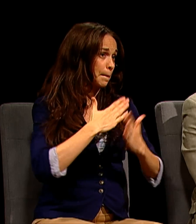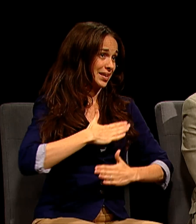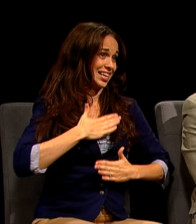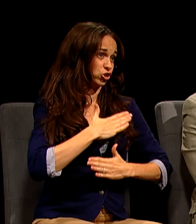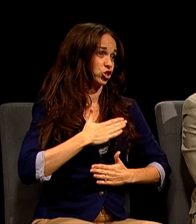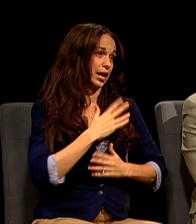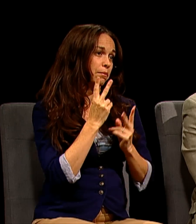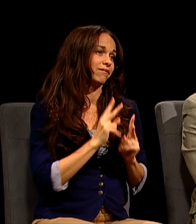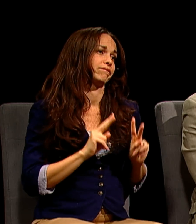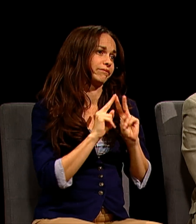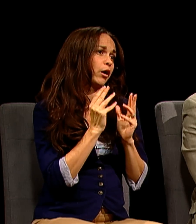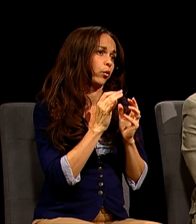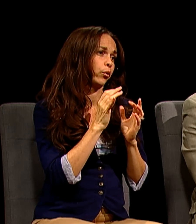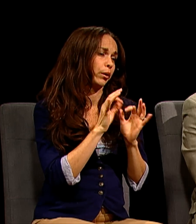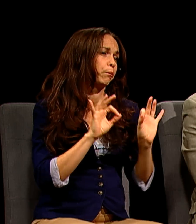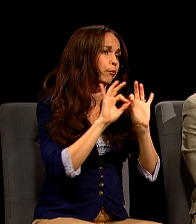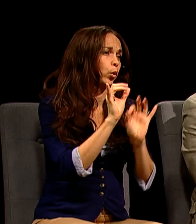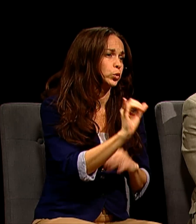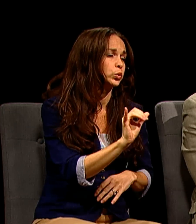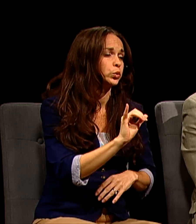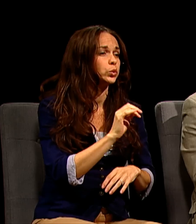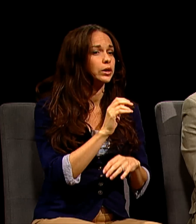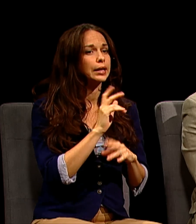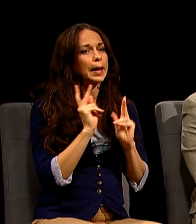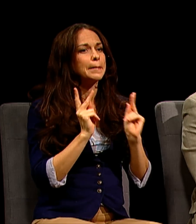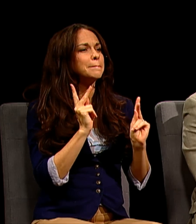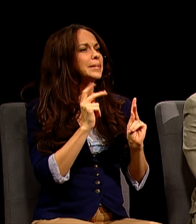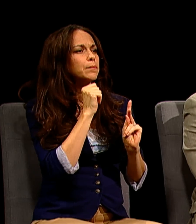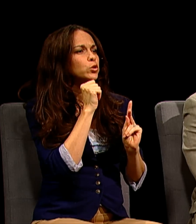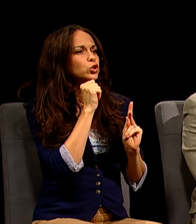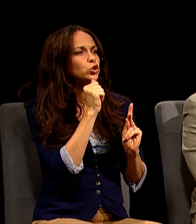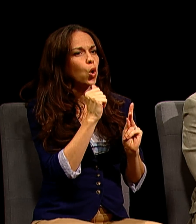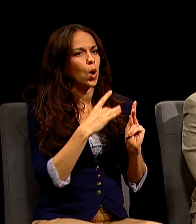People don't like being written down to.